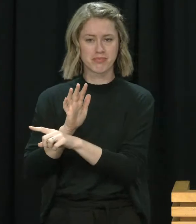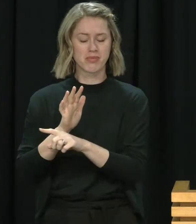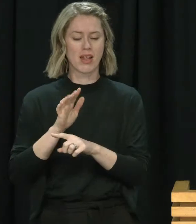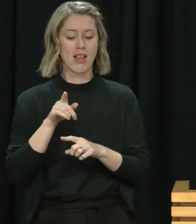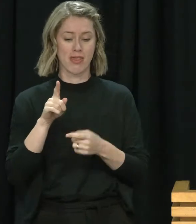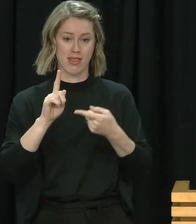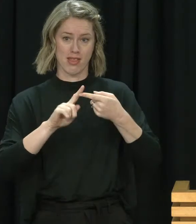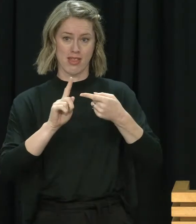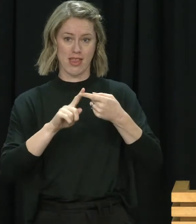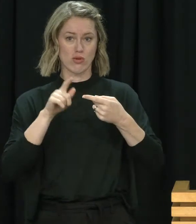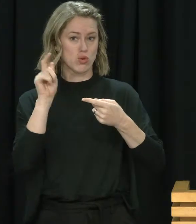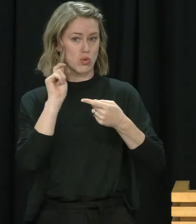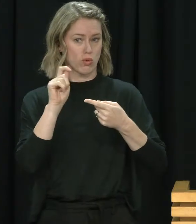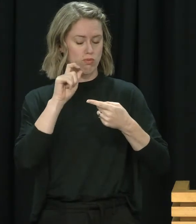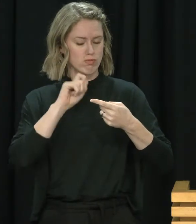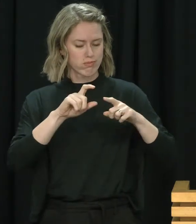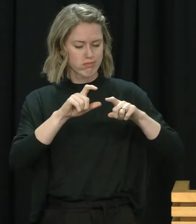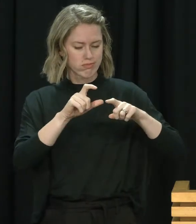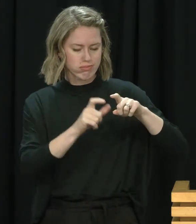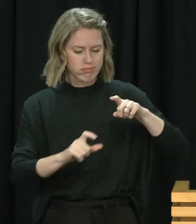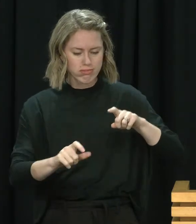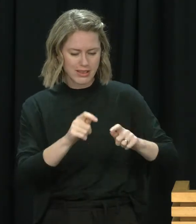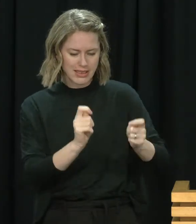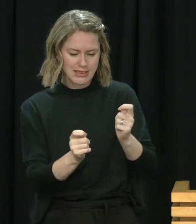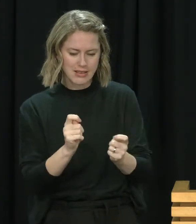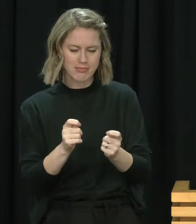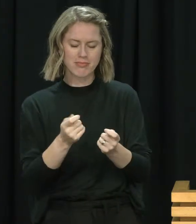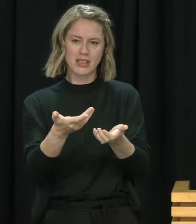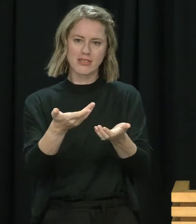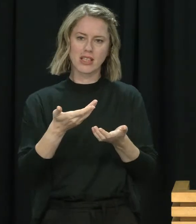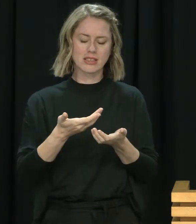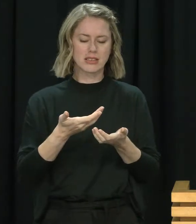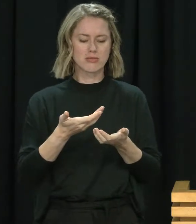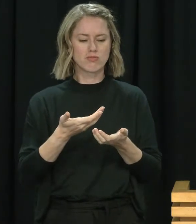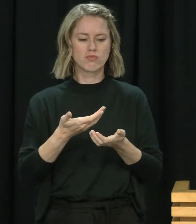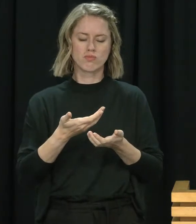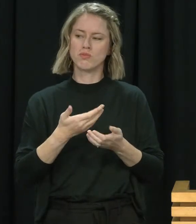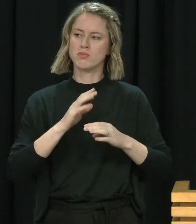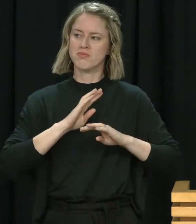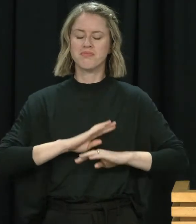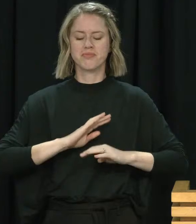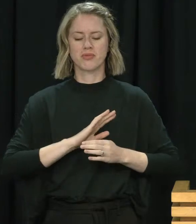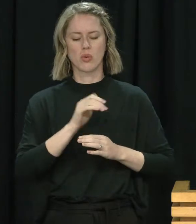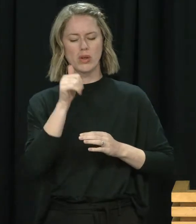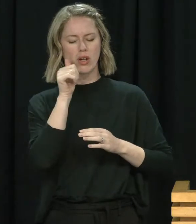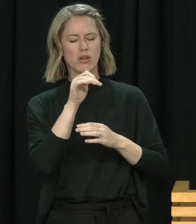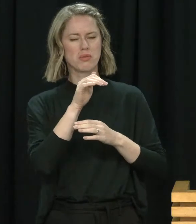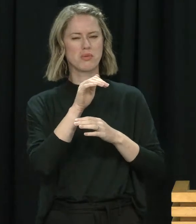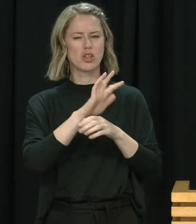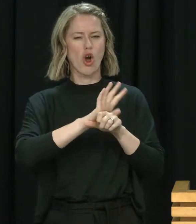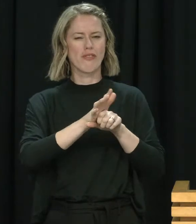confidence? Waste water test something one of the things we look at. It's a